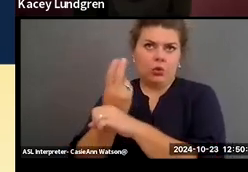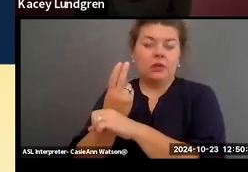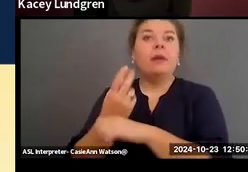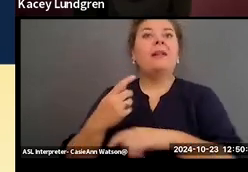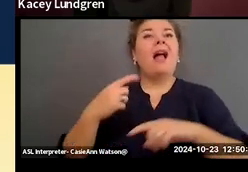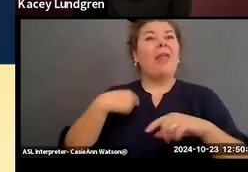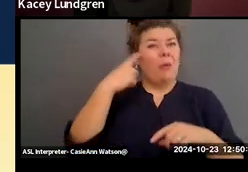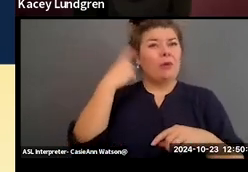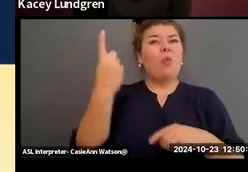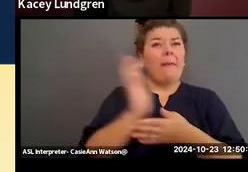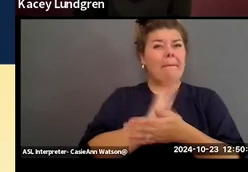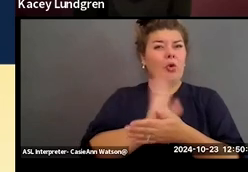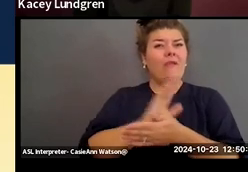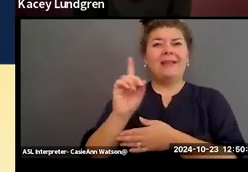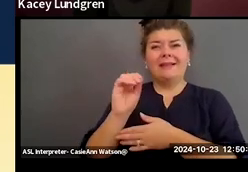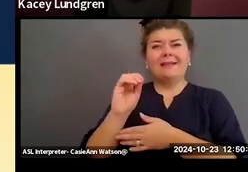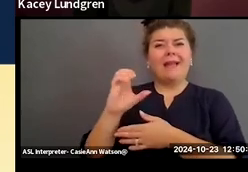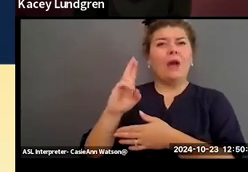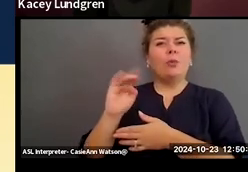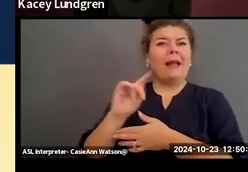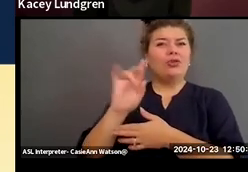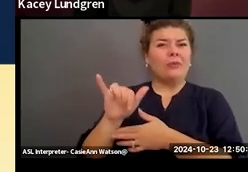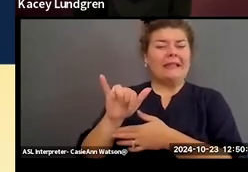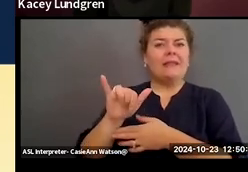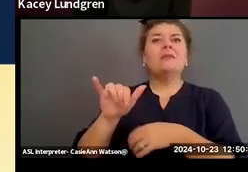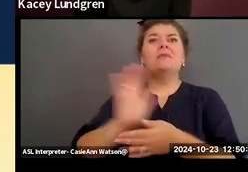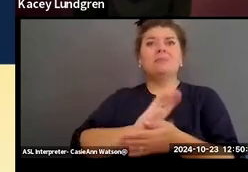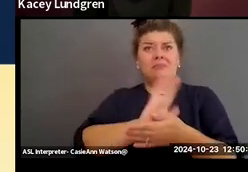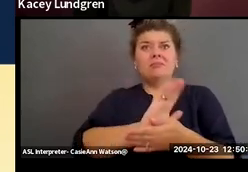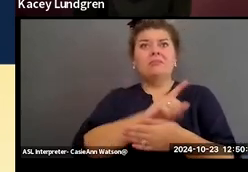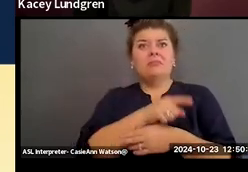There was a documentary that was made maybe 10 years ago,